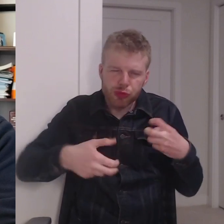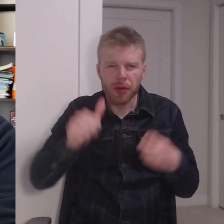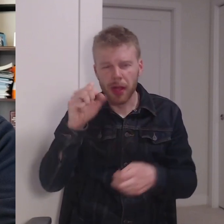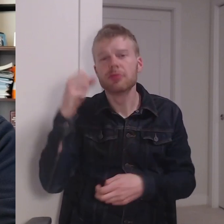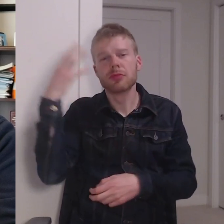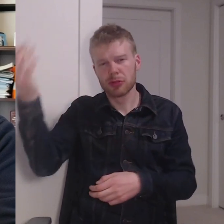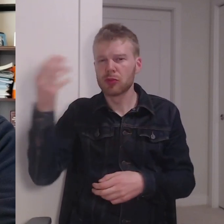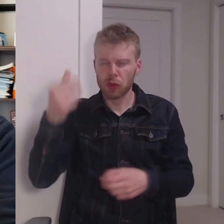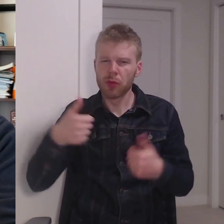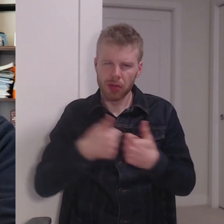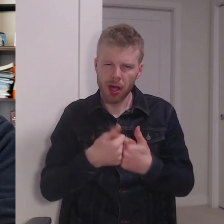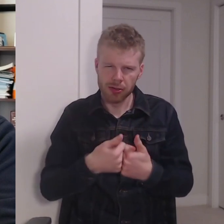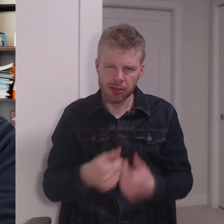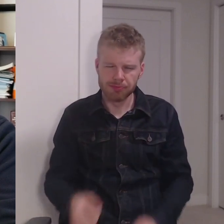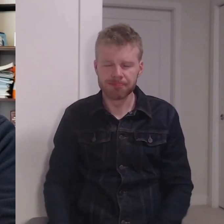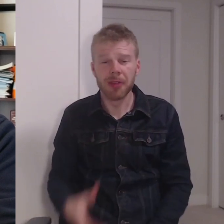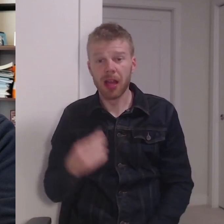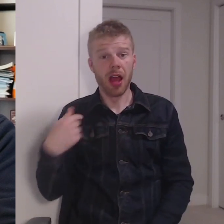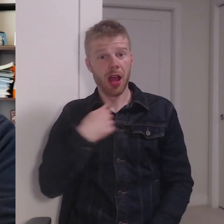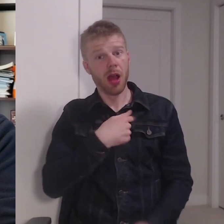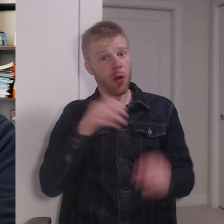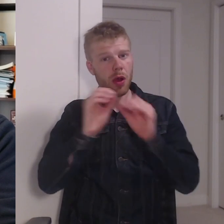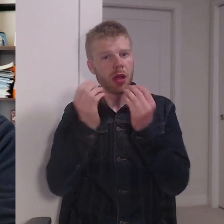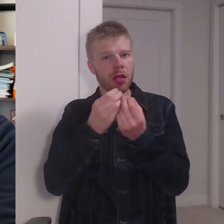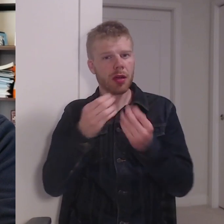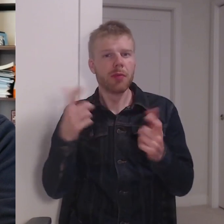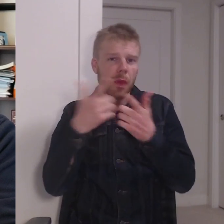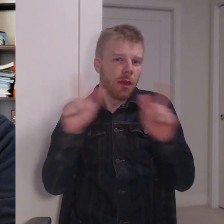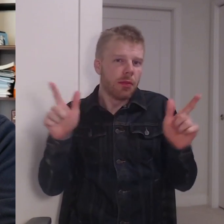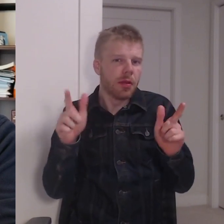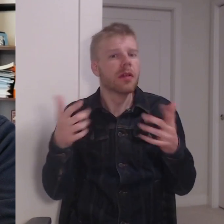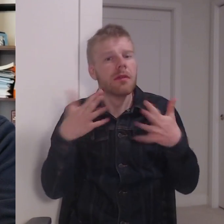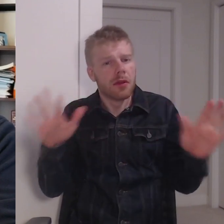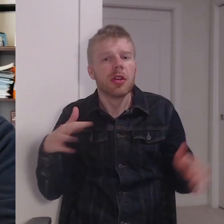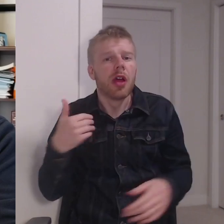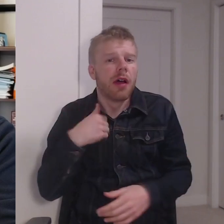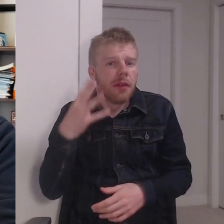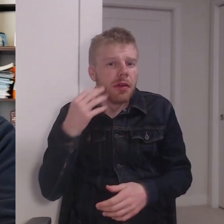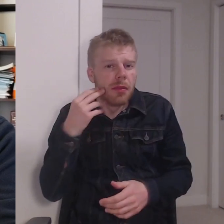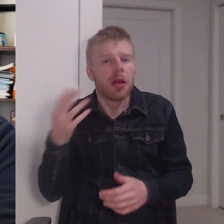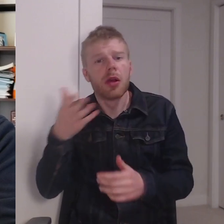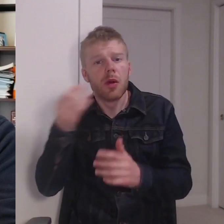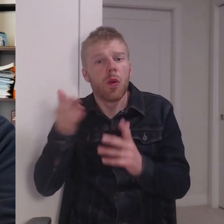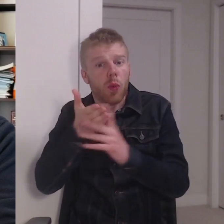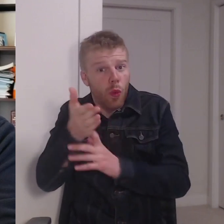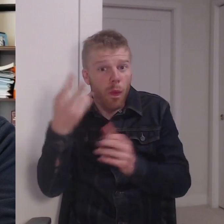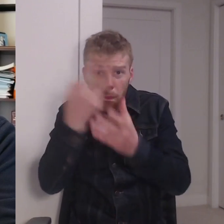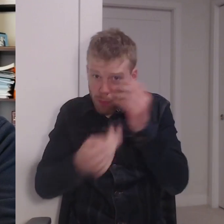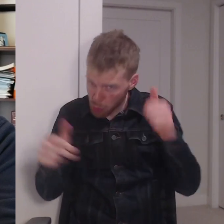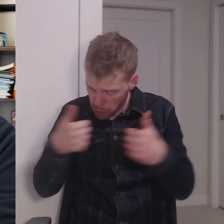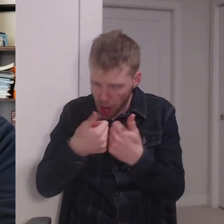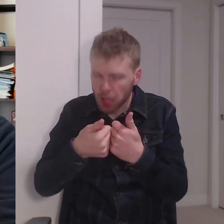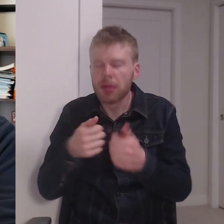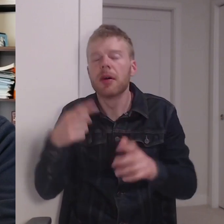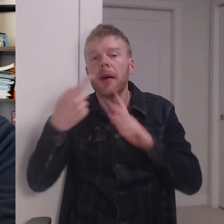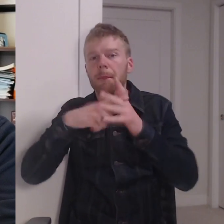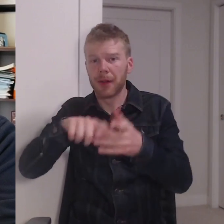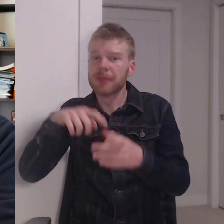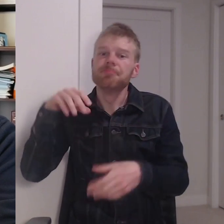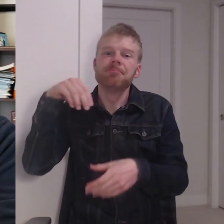as external ones and our organization Liberty has had the experience of going